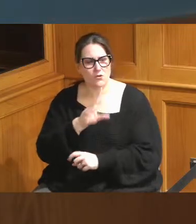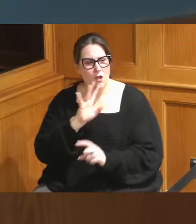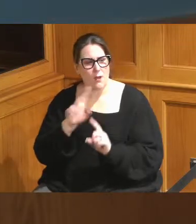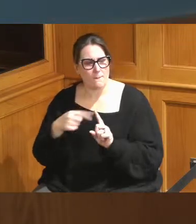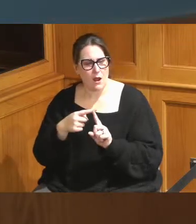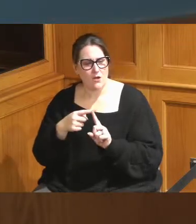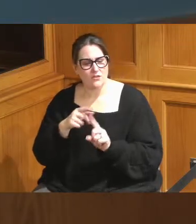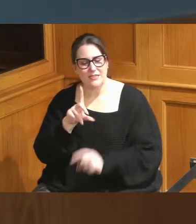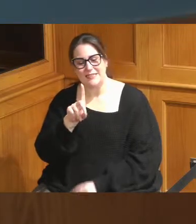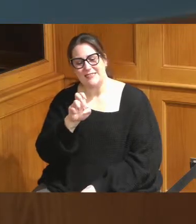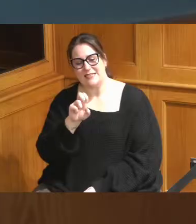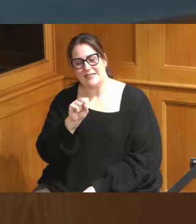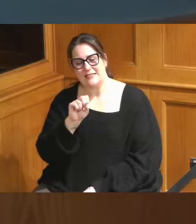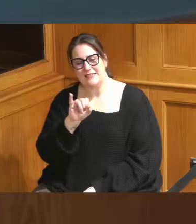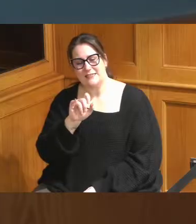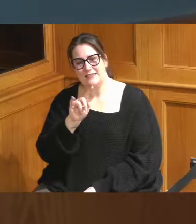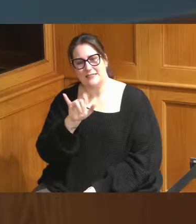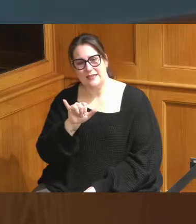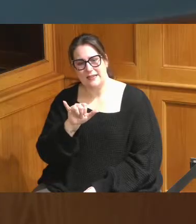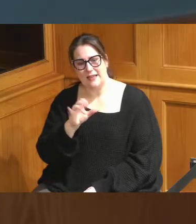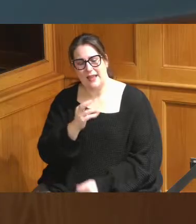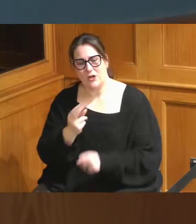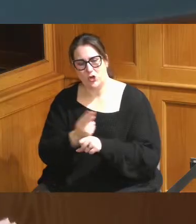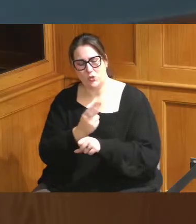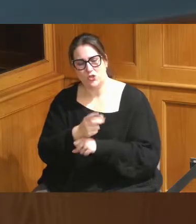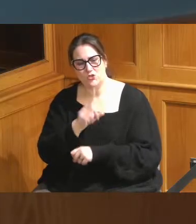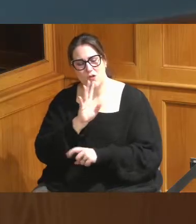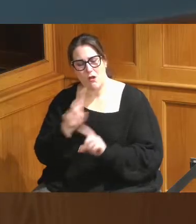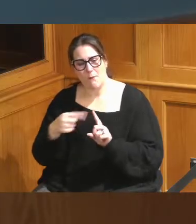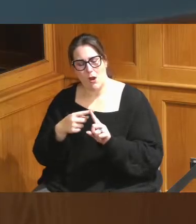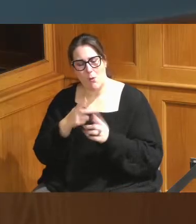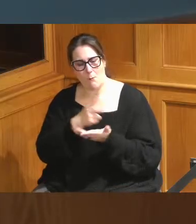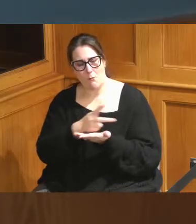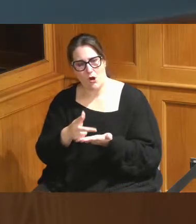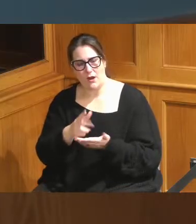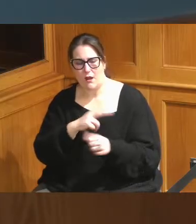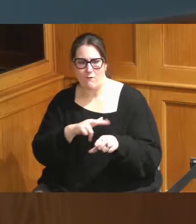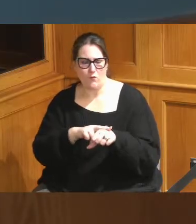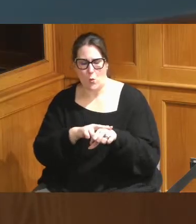when you referred to parking, additional parking, of course, the buildout will happen beneath these